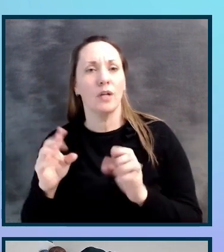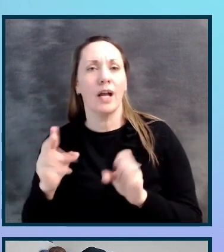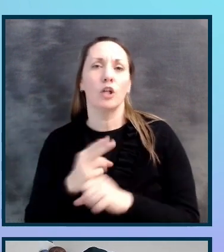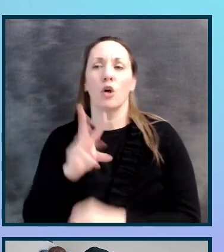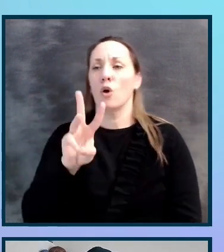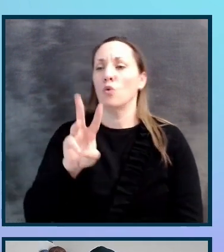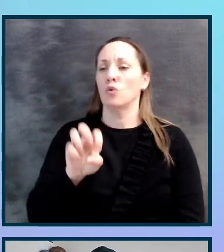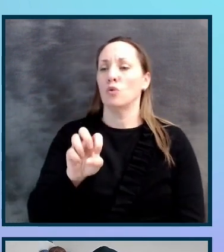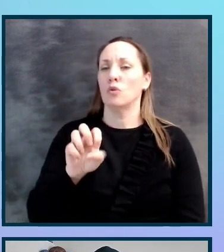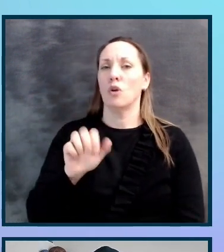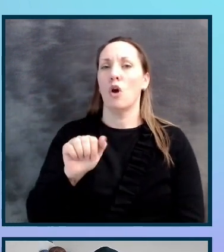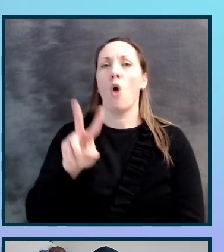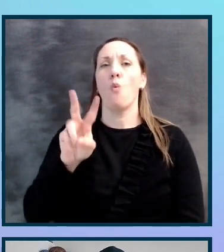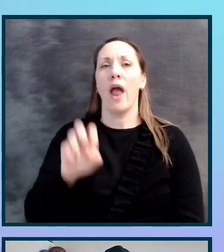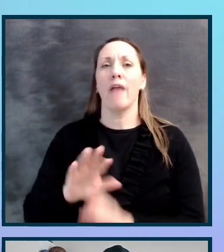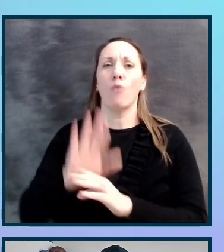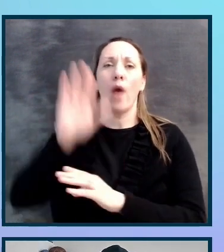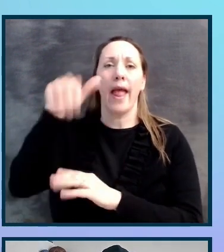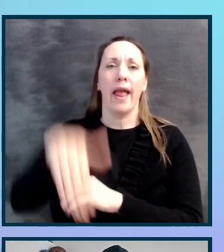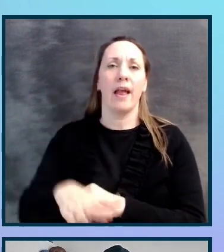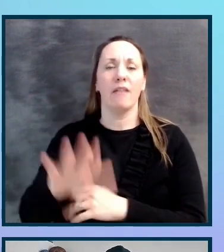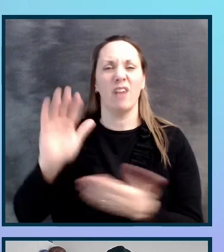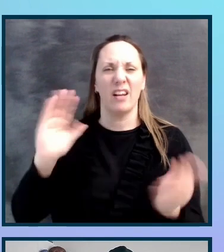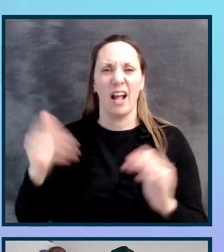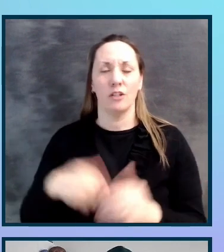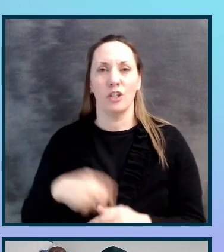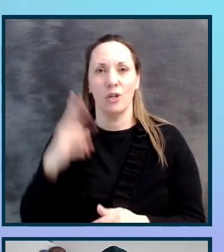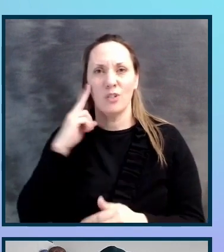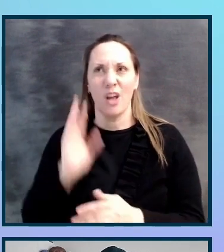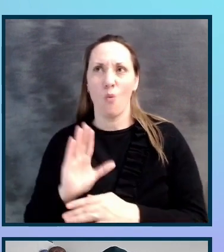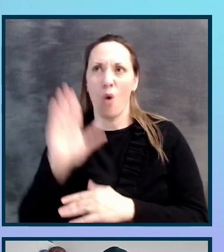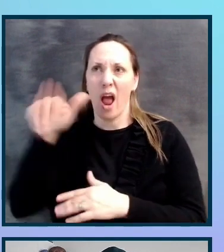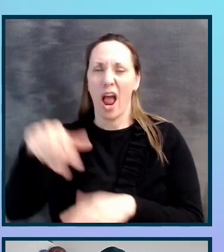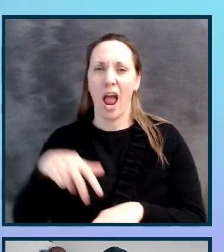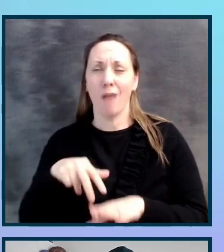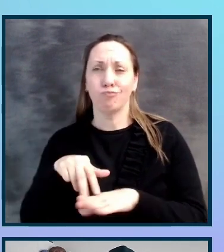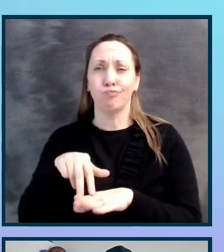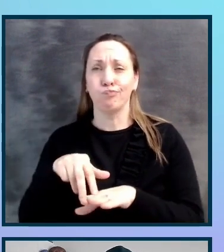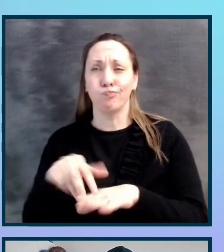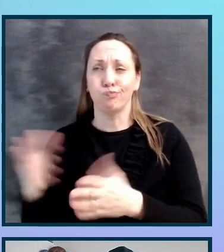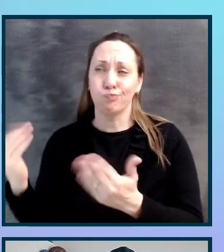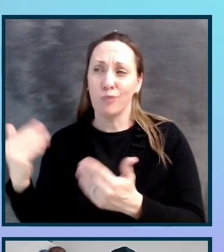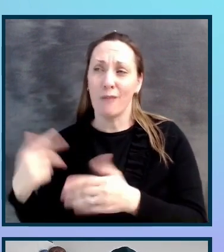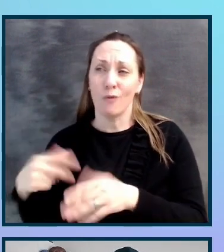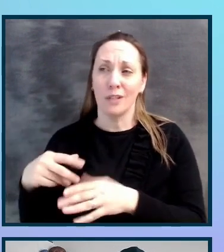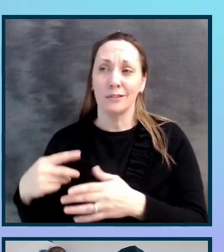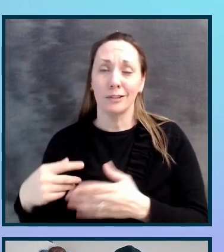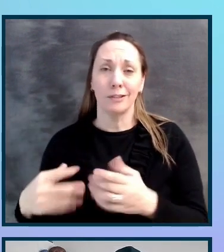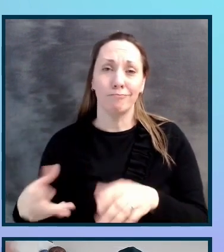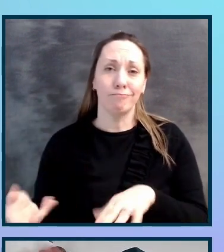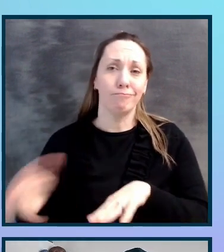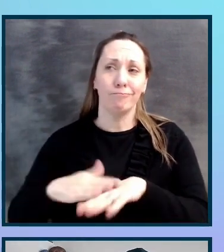Sometimes you'll see a huge wave with a huge undercurrent that'll pull it out. Think of that as when everybody's on board with accessibility, let's go, we're all going